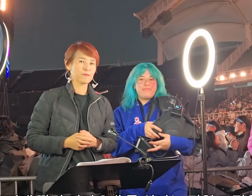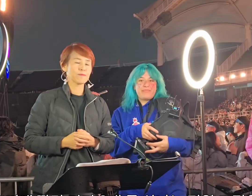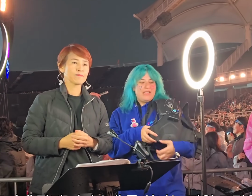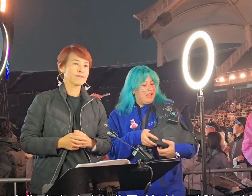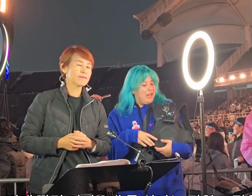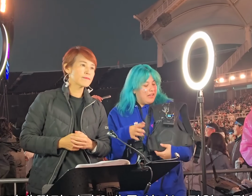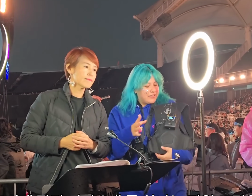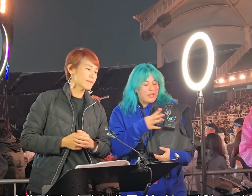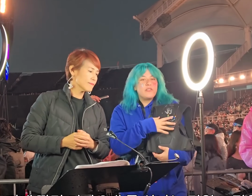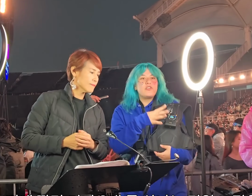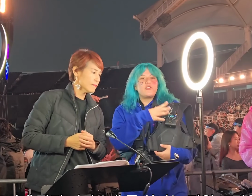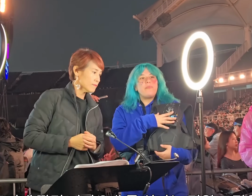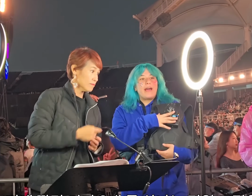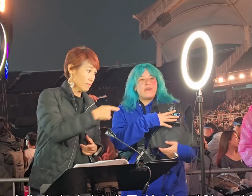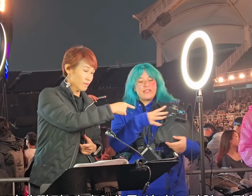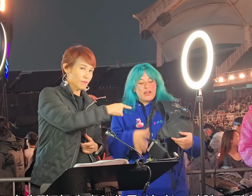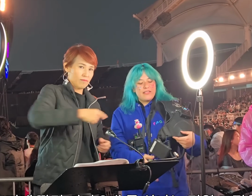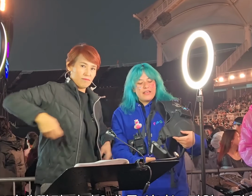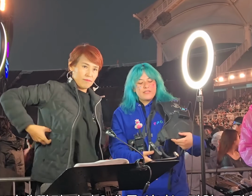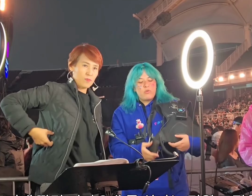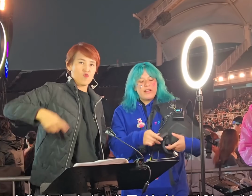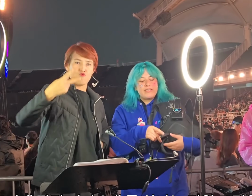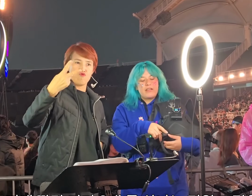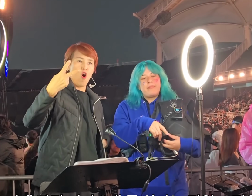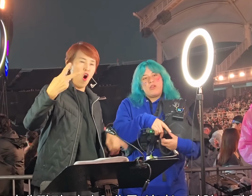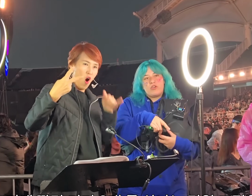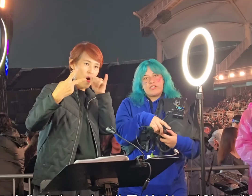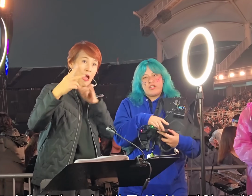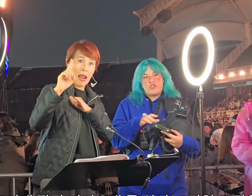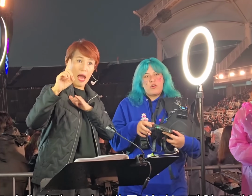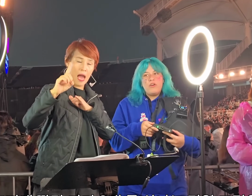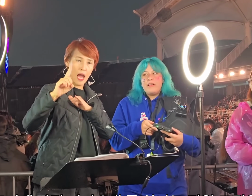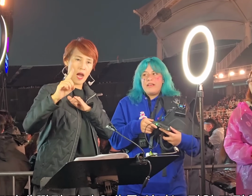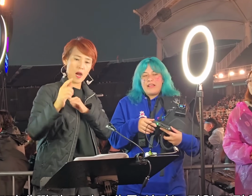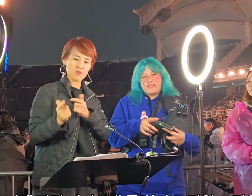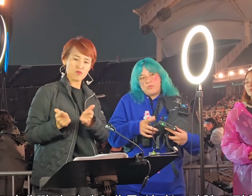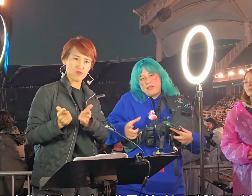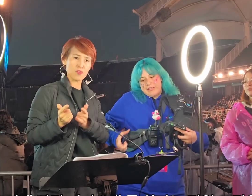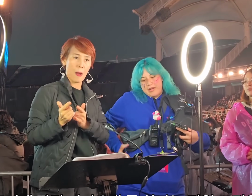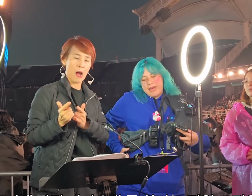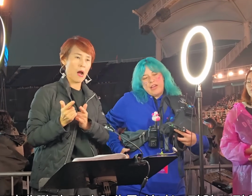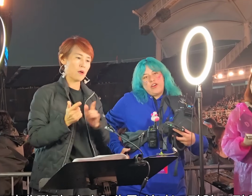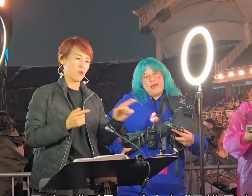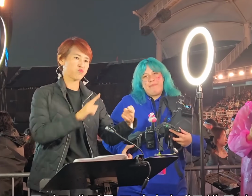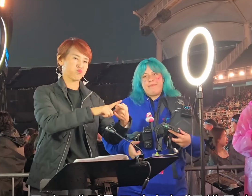One of the two attached devices controls the power.